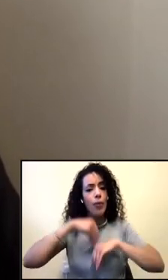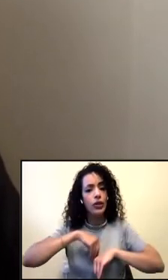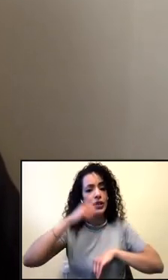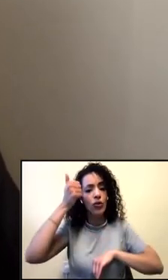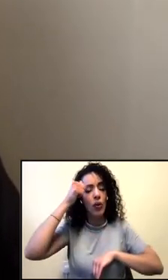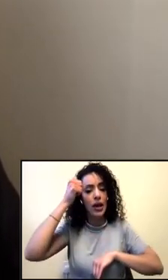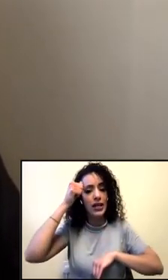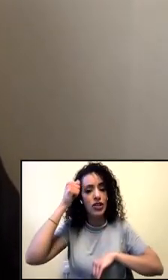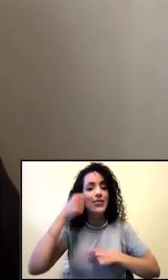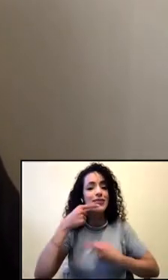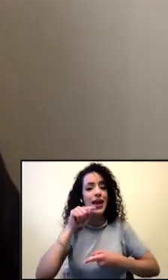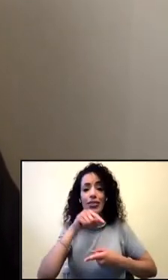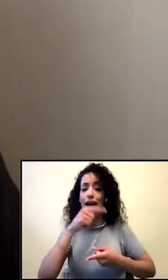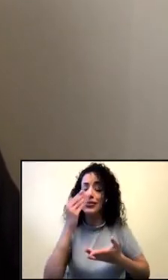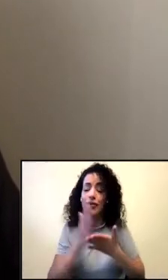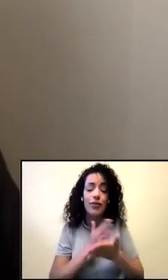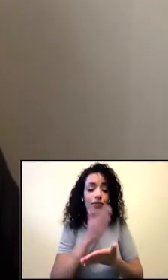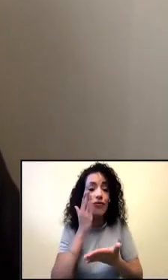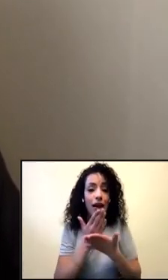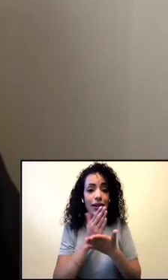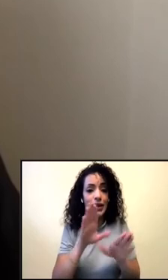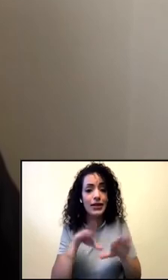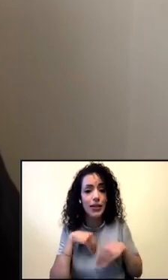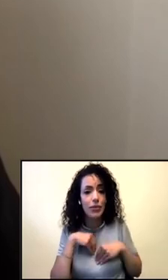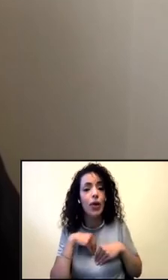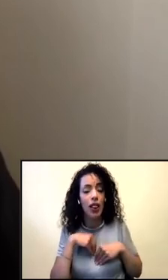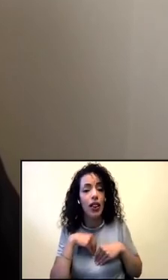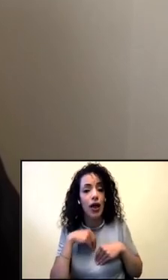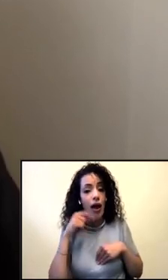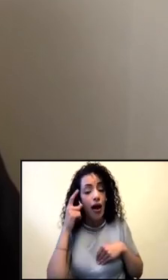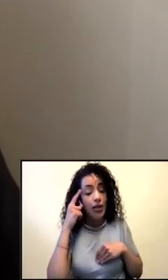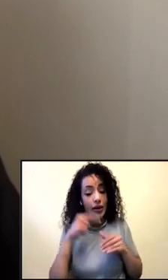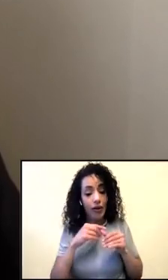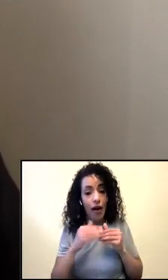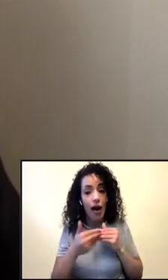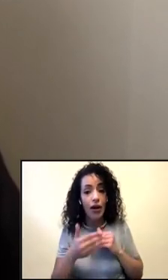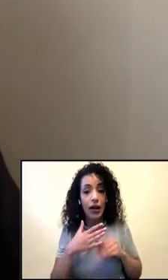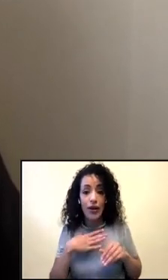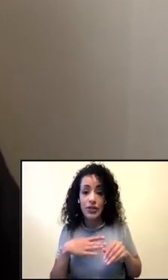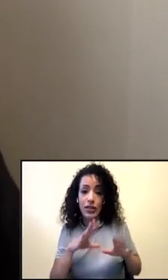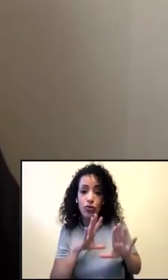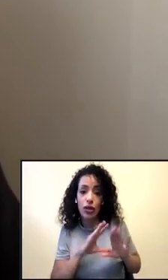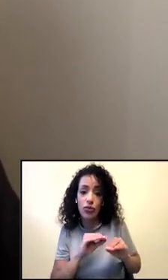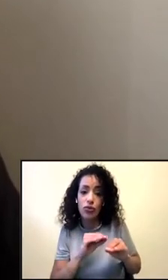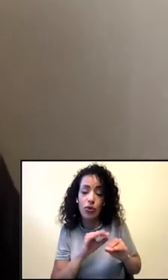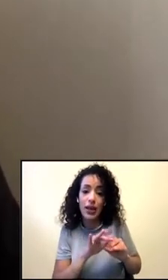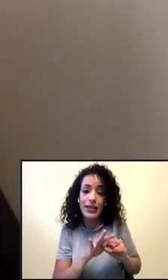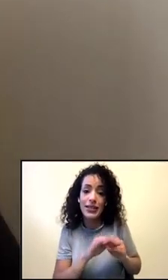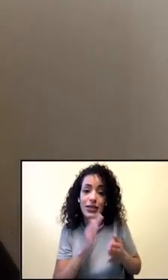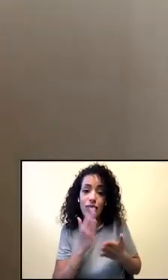and I think the archives need to stop existing honestly, which is quite, it's quite out there